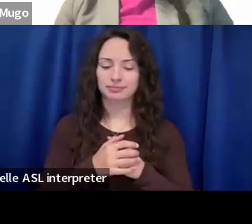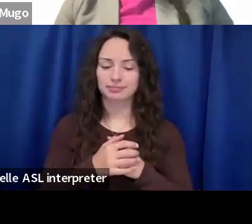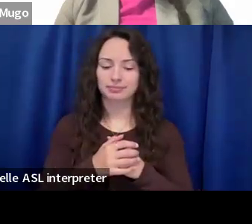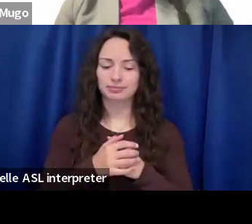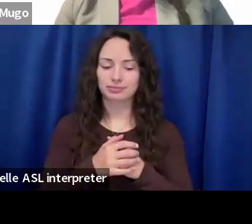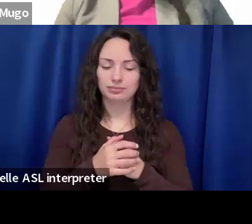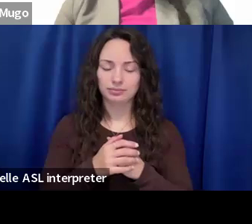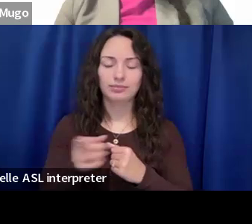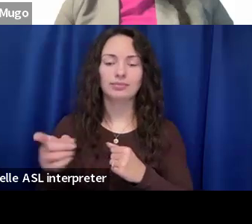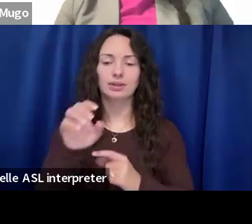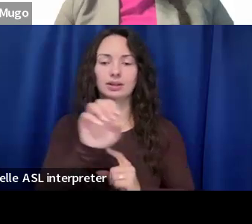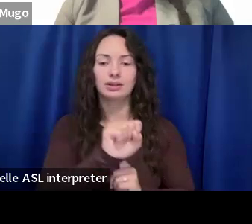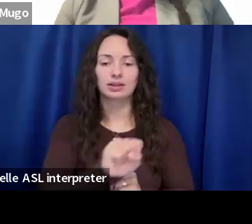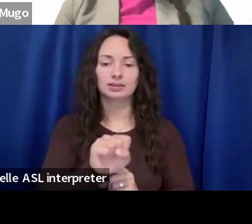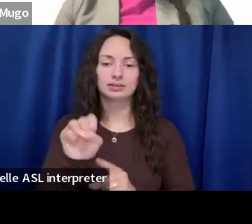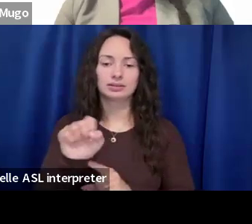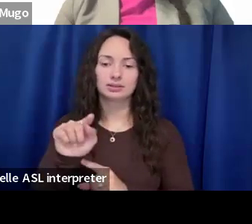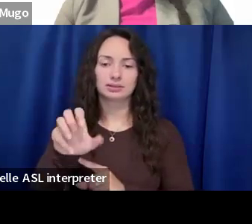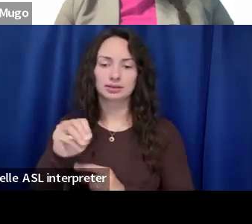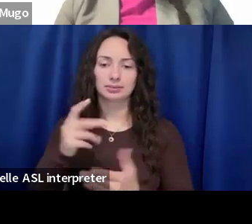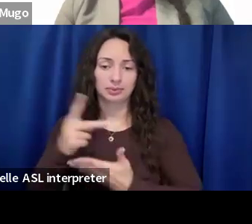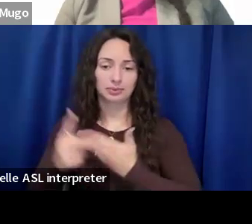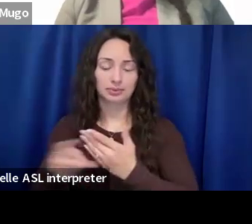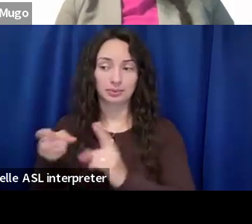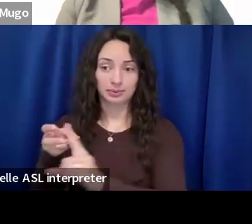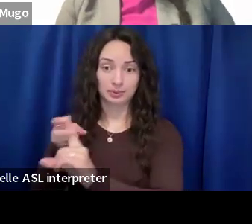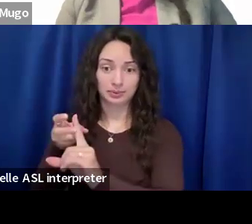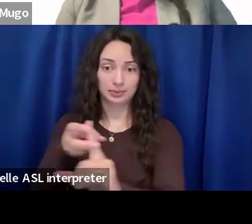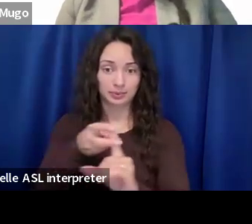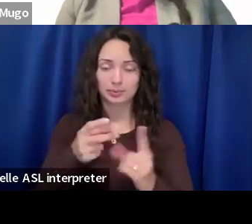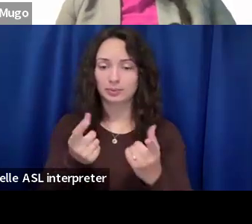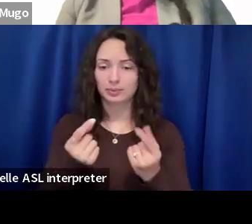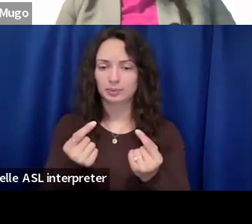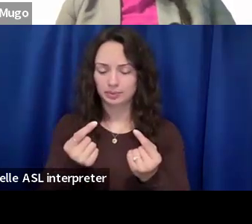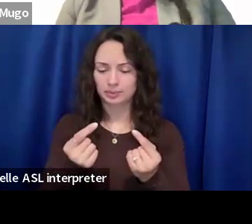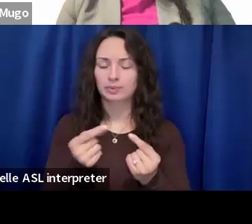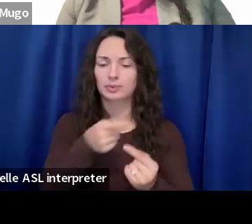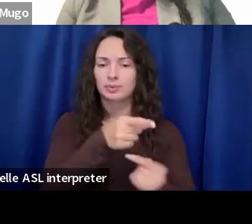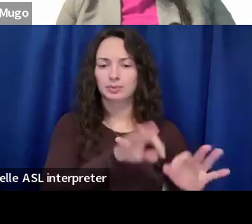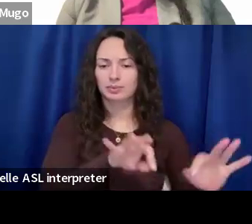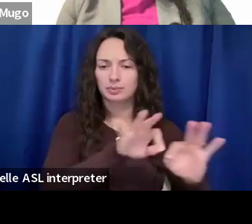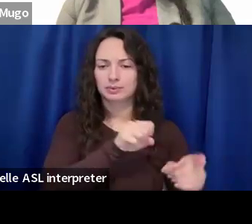our S-STEM programs, we would meet with those key personnel on a monthly basis.